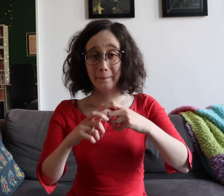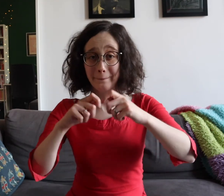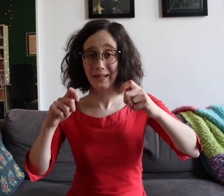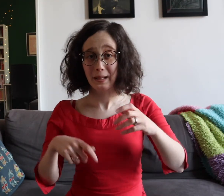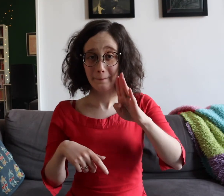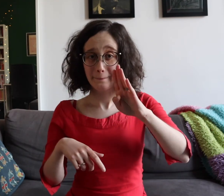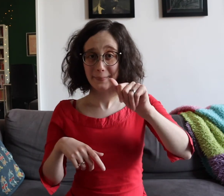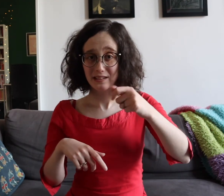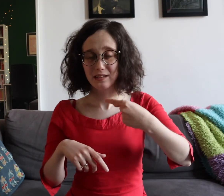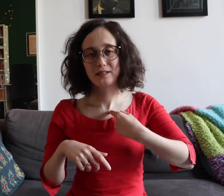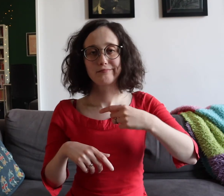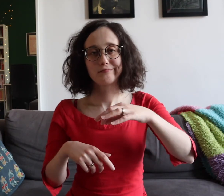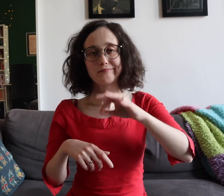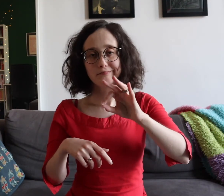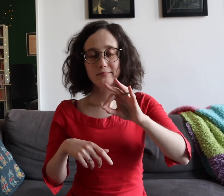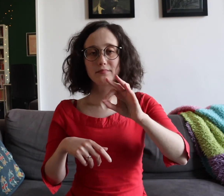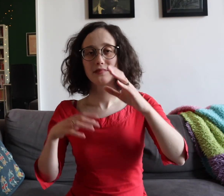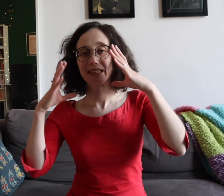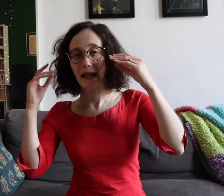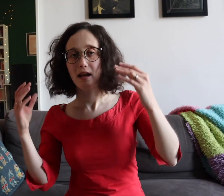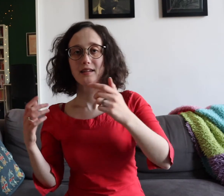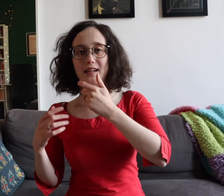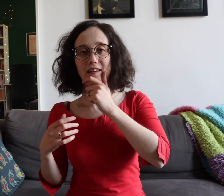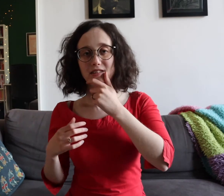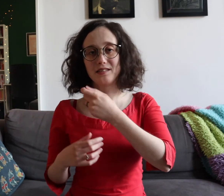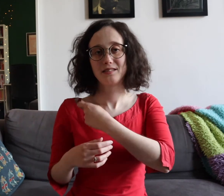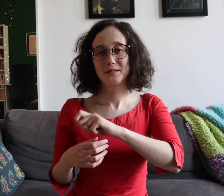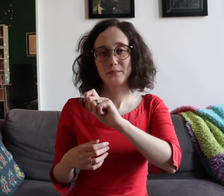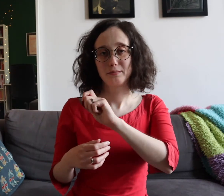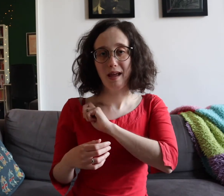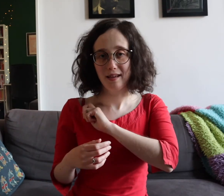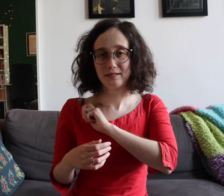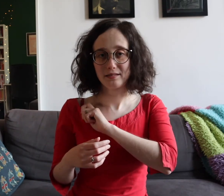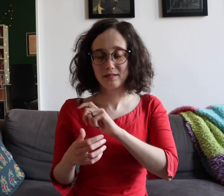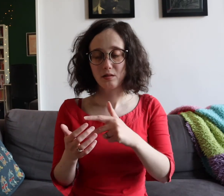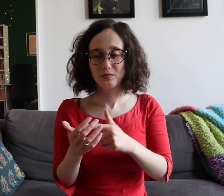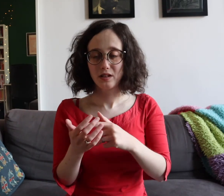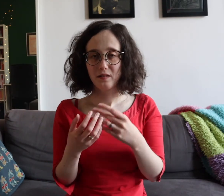When I started my bachelor, I picked Dutch, English and Spanish because